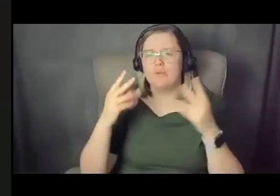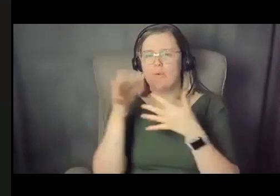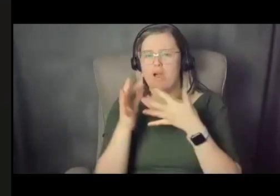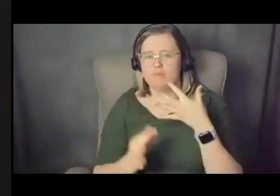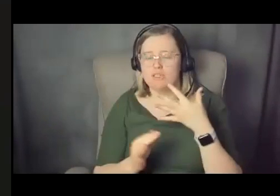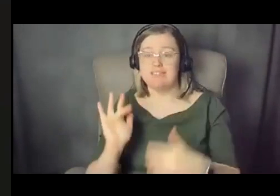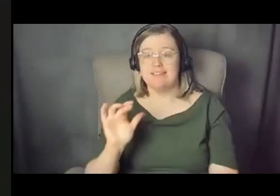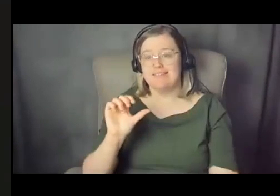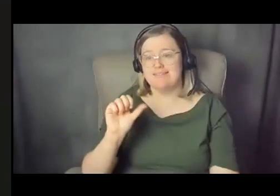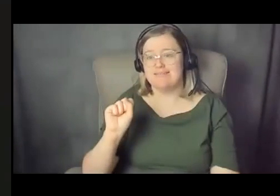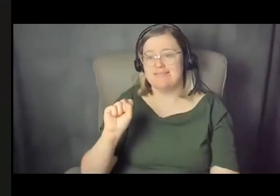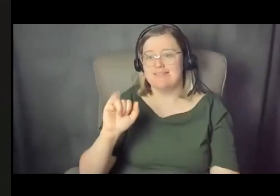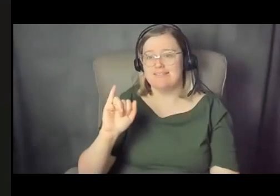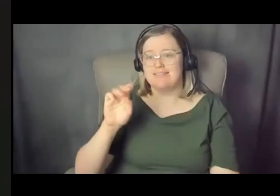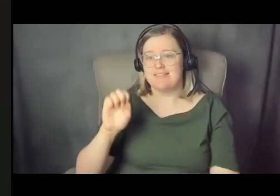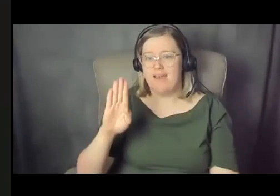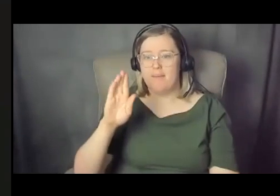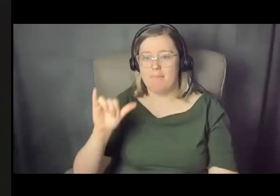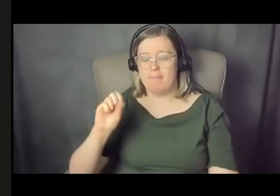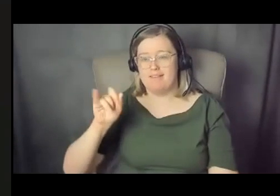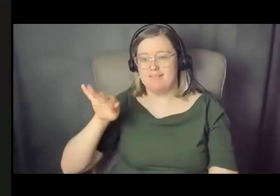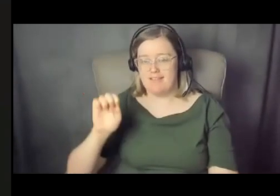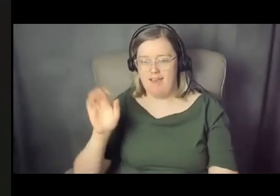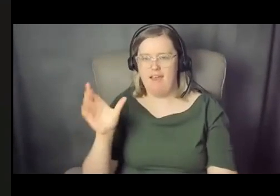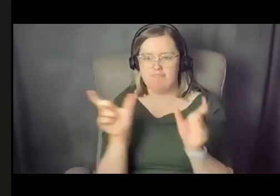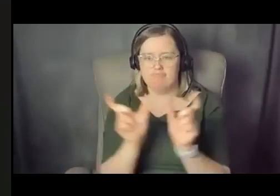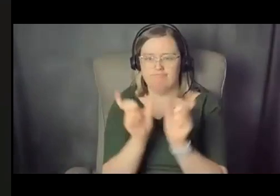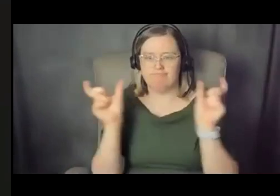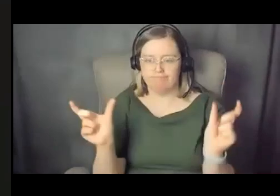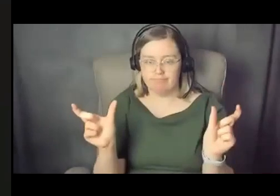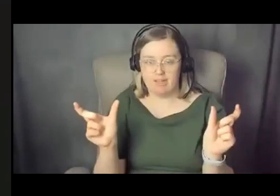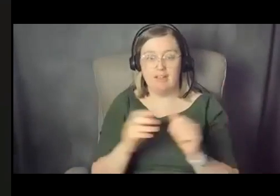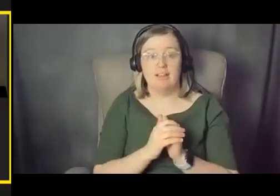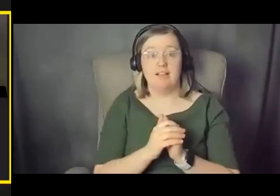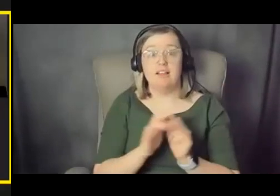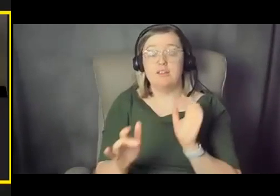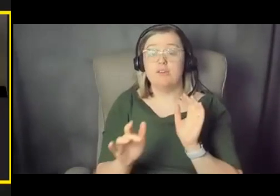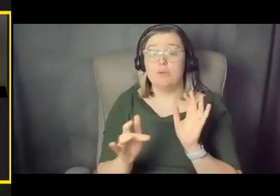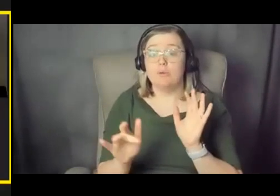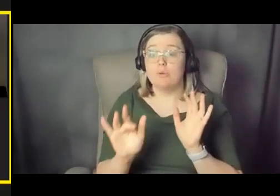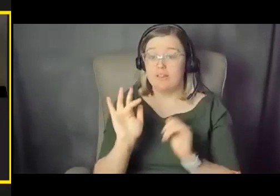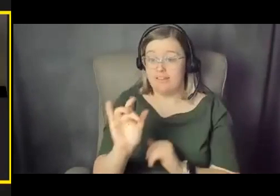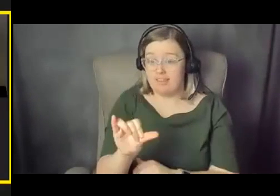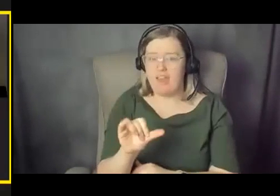This is what that will look like on your screen here. Once you click on side by side mode, you should be able to see